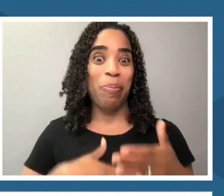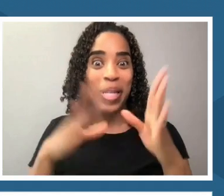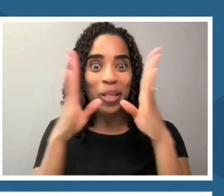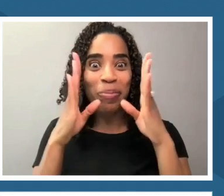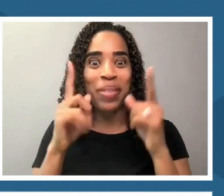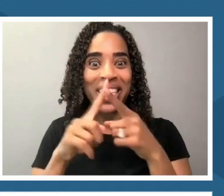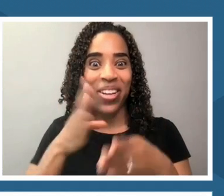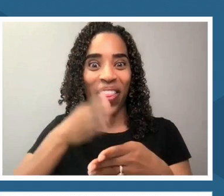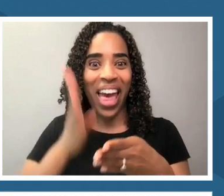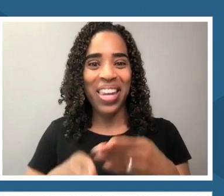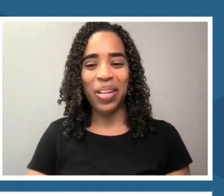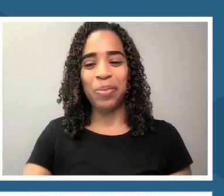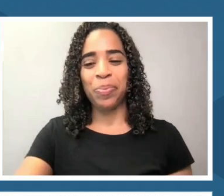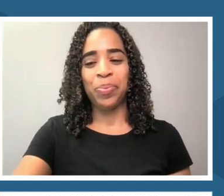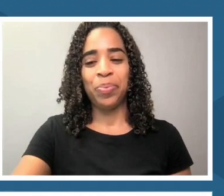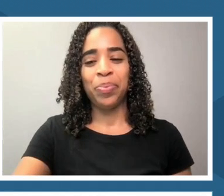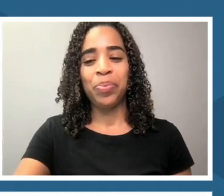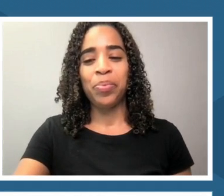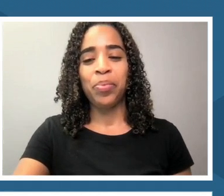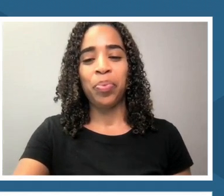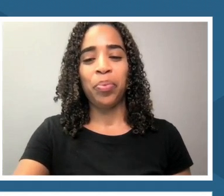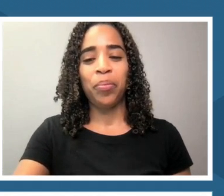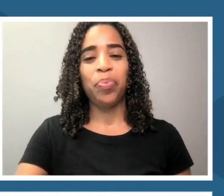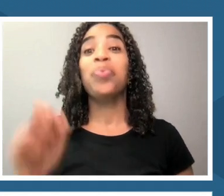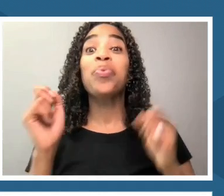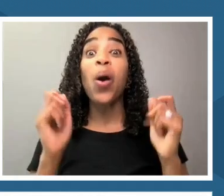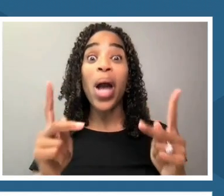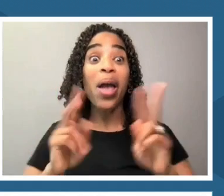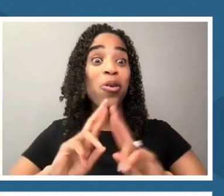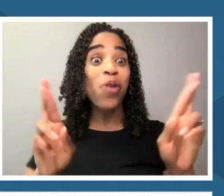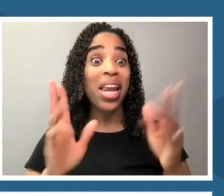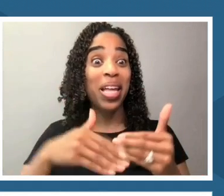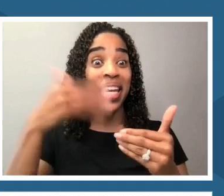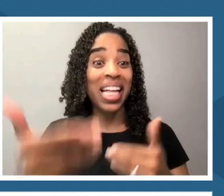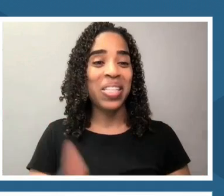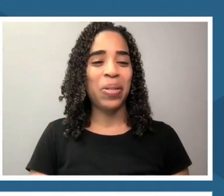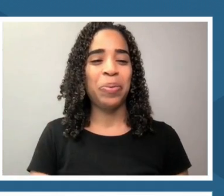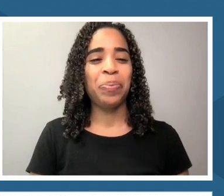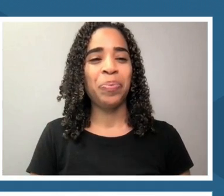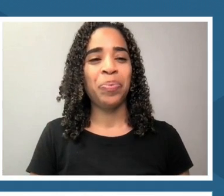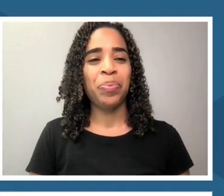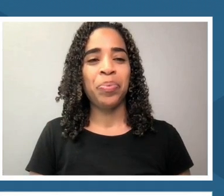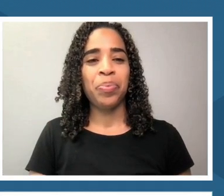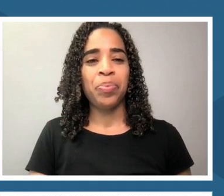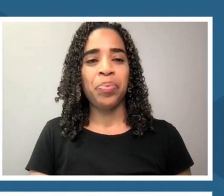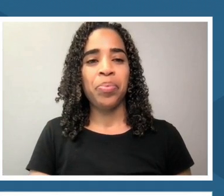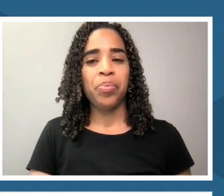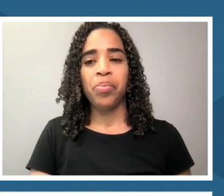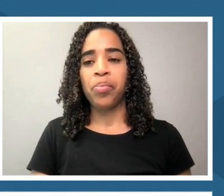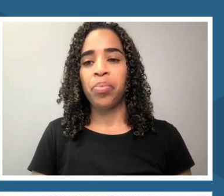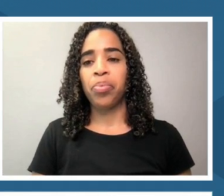all right so let's get right into this the next slide please